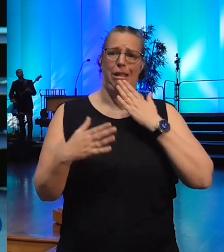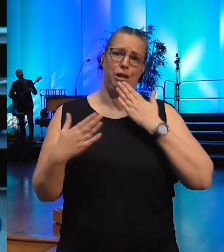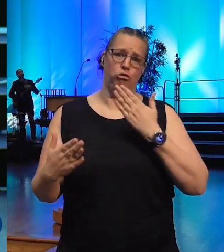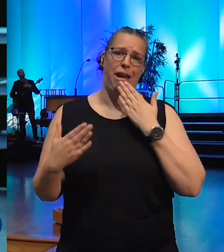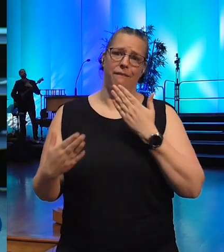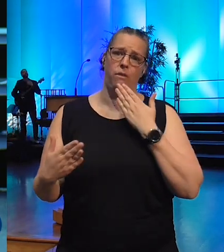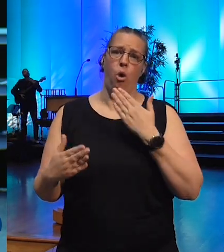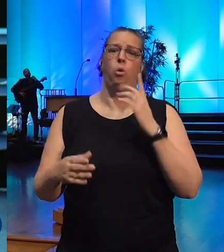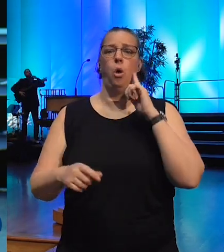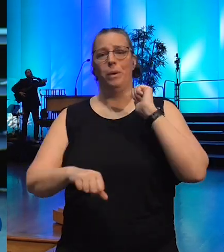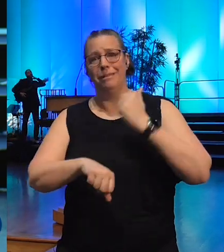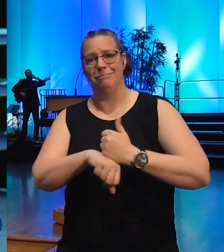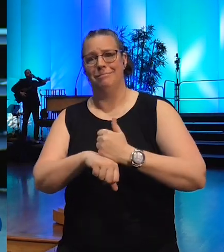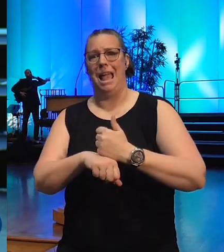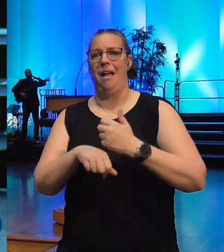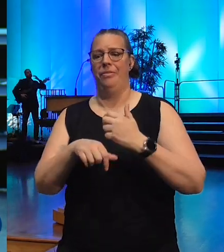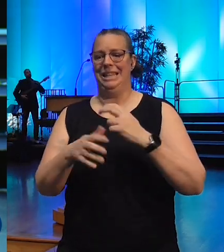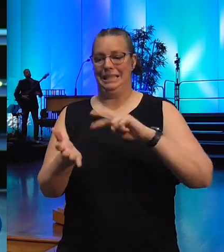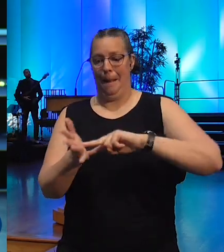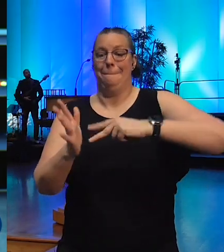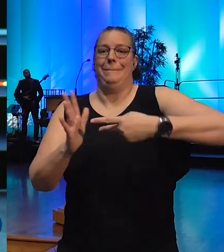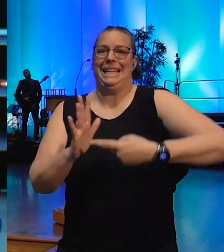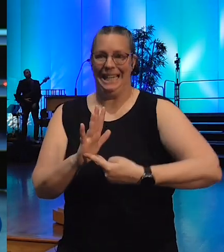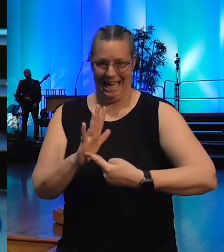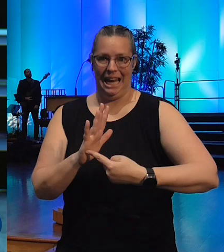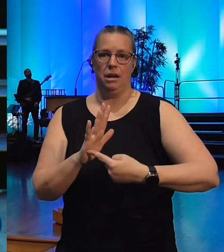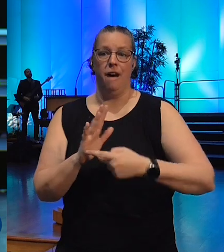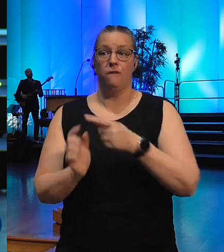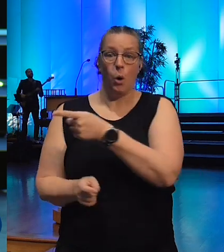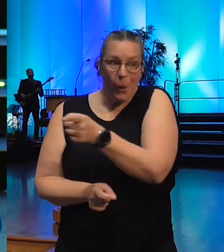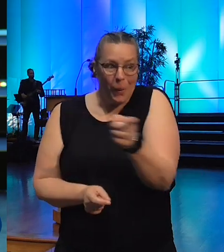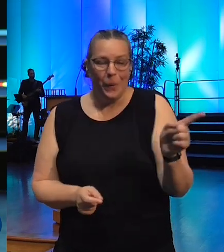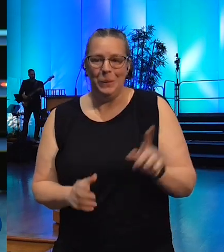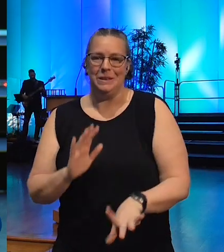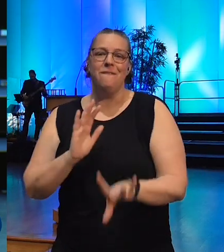that we create this sanctuary of meaning for people to find their meaning and to live it